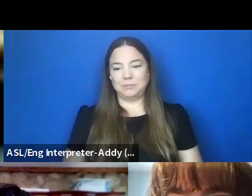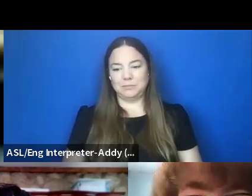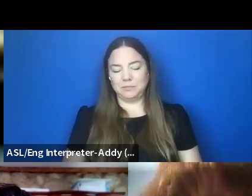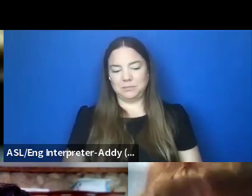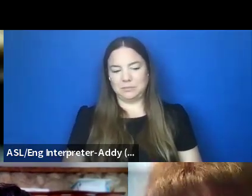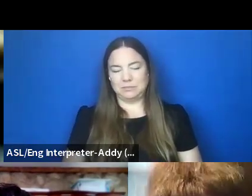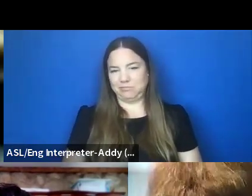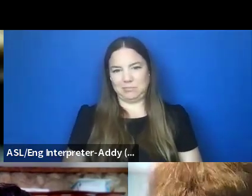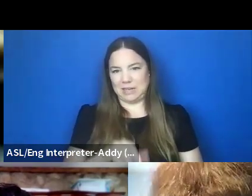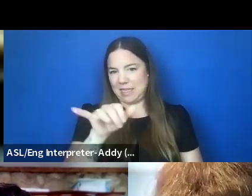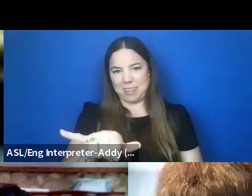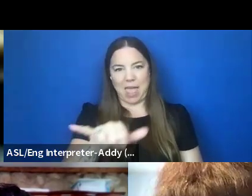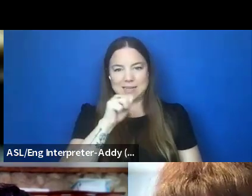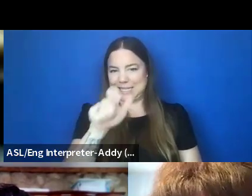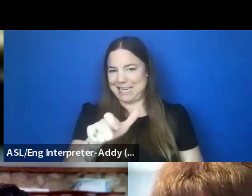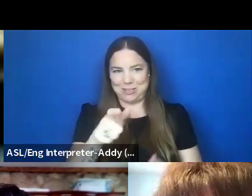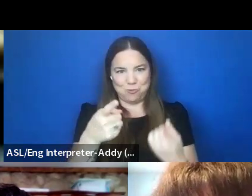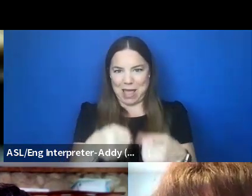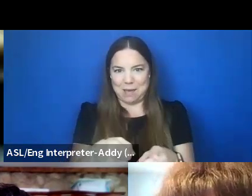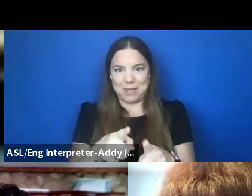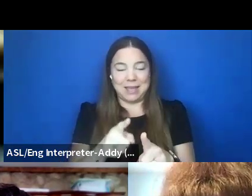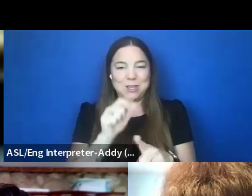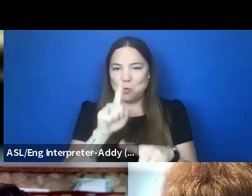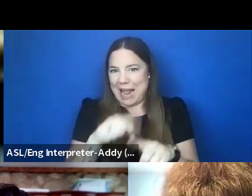Don Dew: happen, and it shouldn't be ignored. But it happens more often than you think.